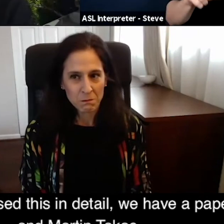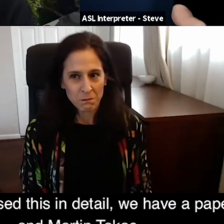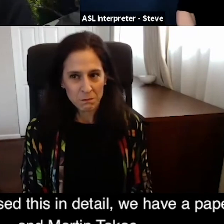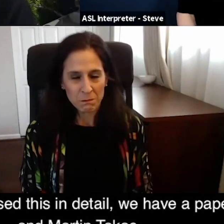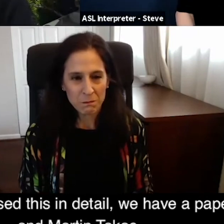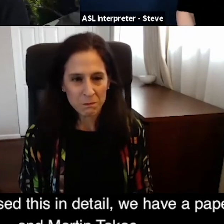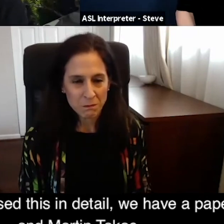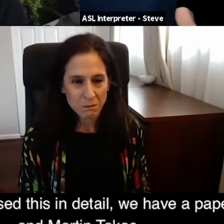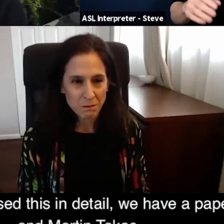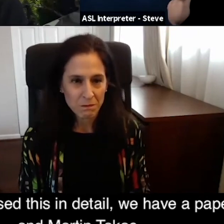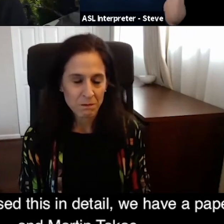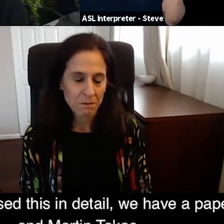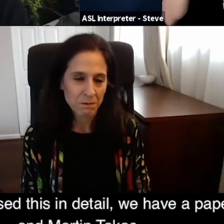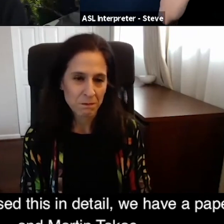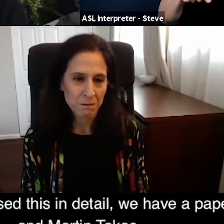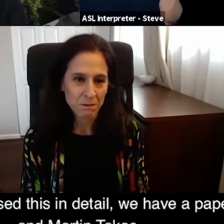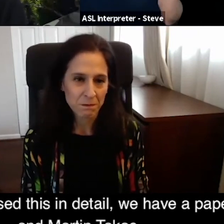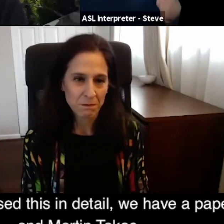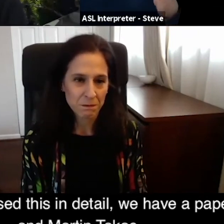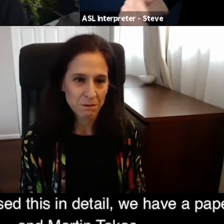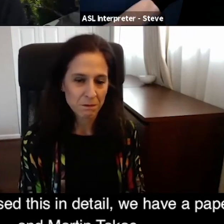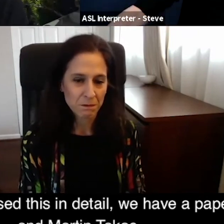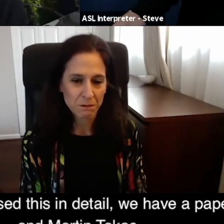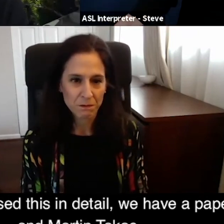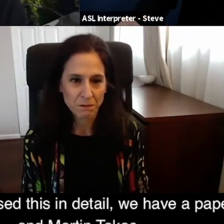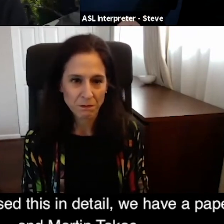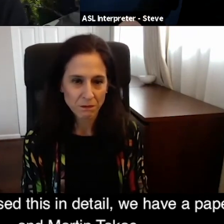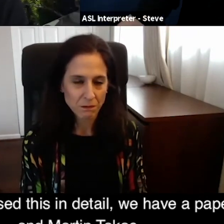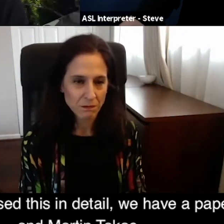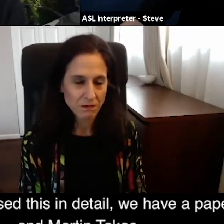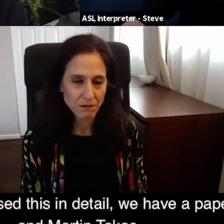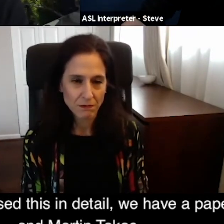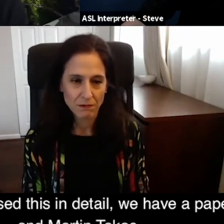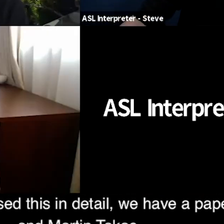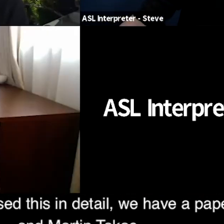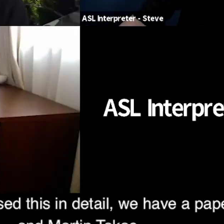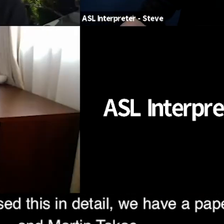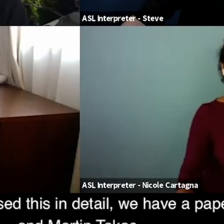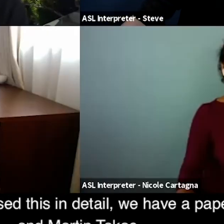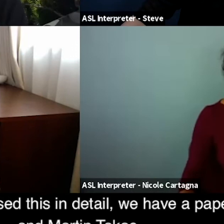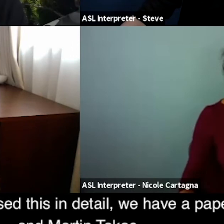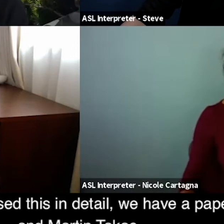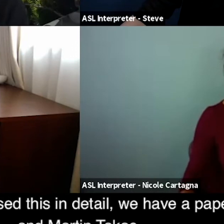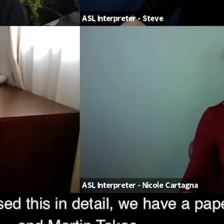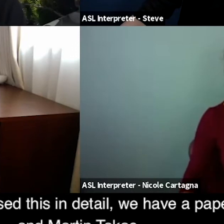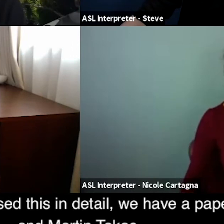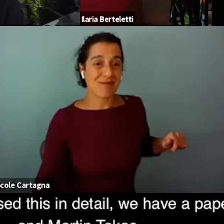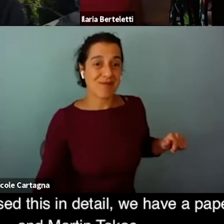this in detail we have a paper um this is um with alistair knott and martin packak